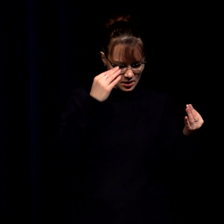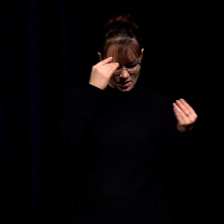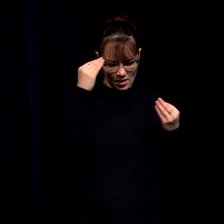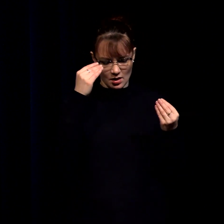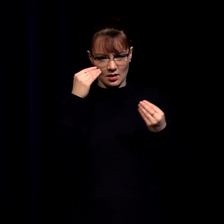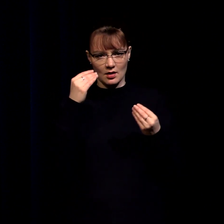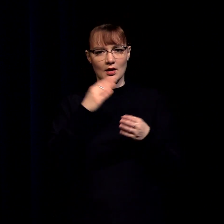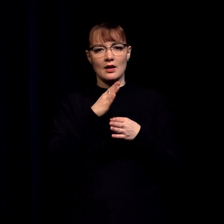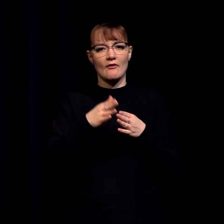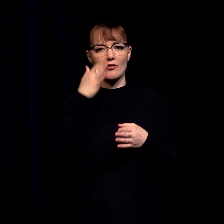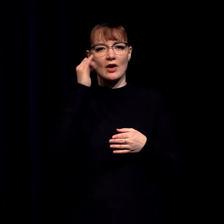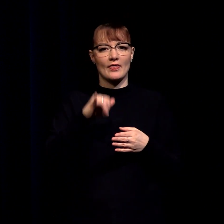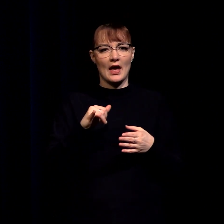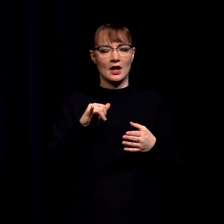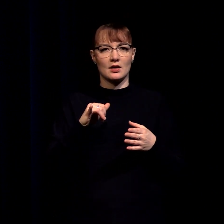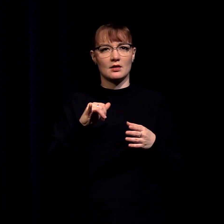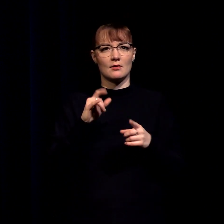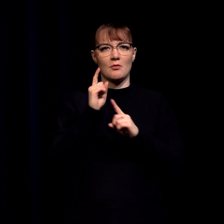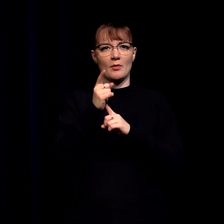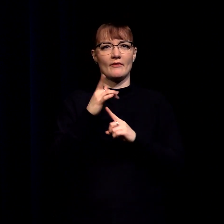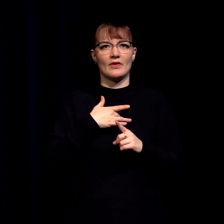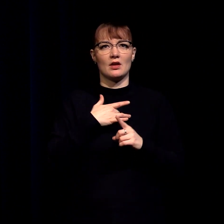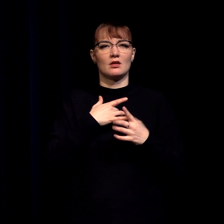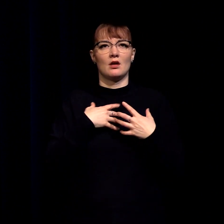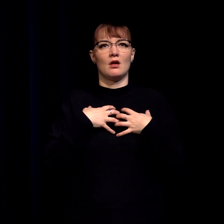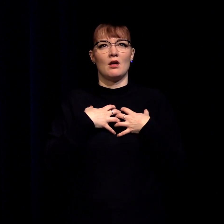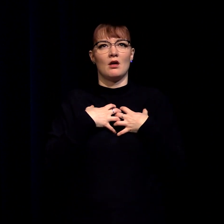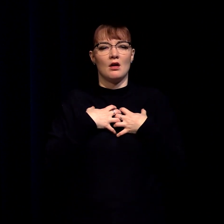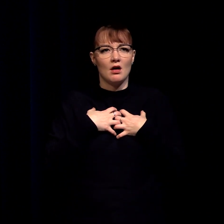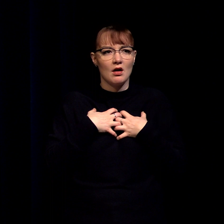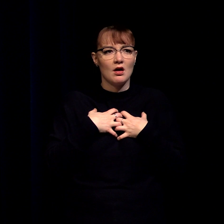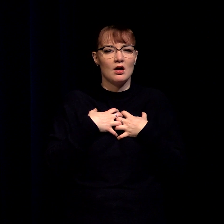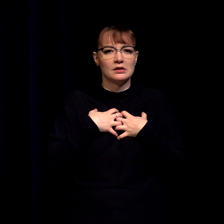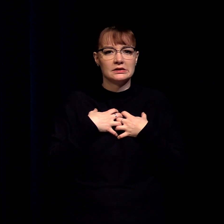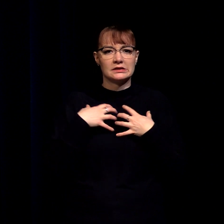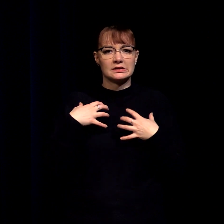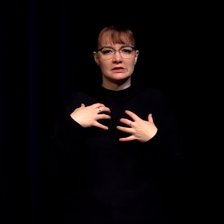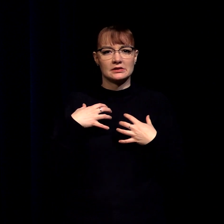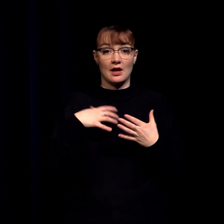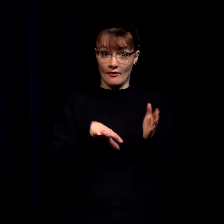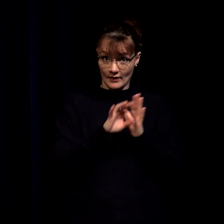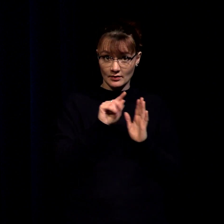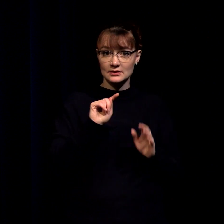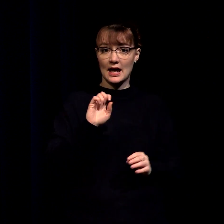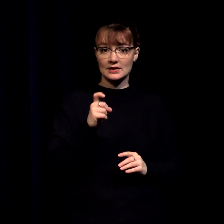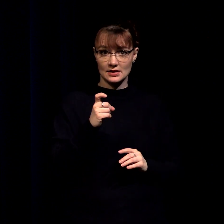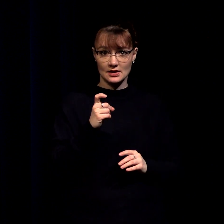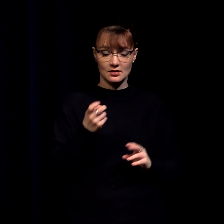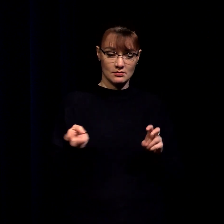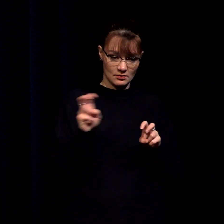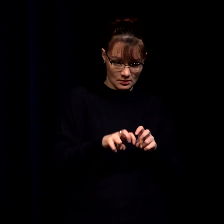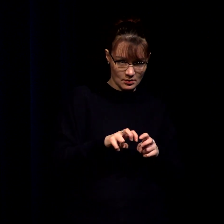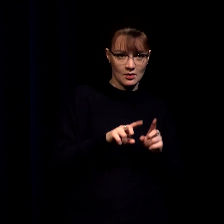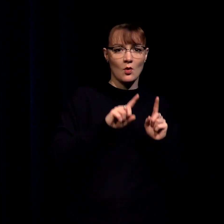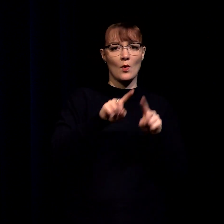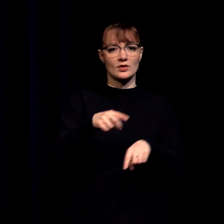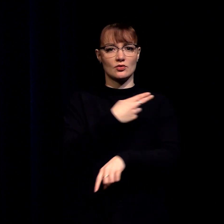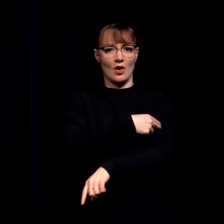that moment. That feeling just crushed me. I was able to find a taxi. And as he began to take me to the hospital, I recognize the